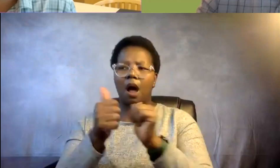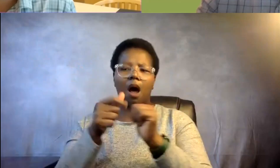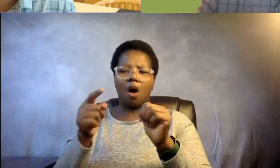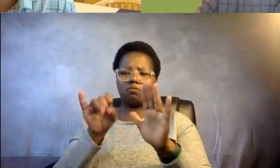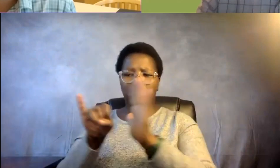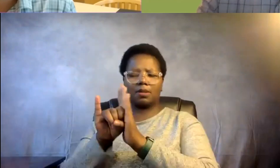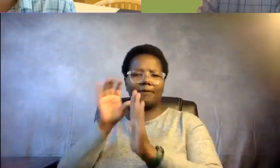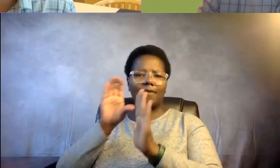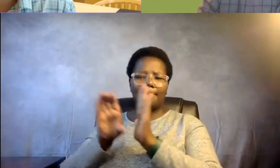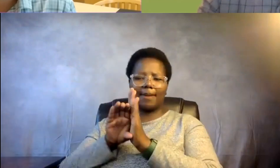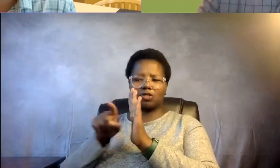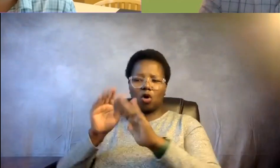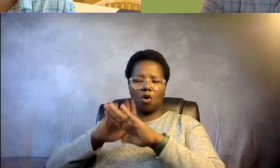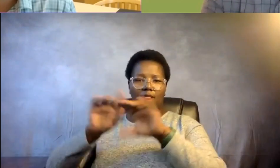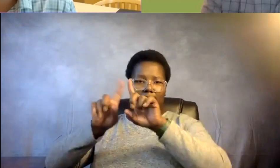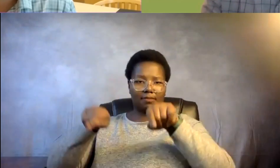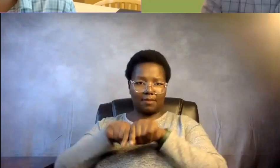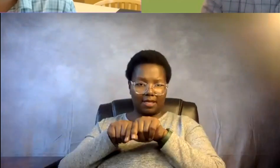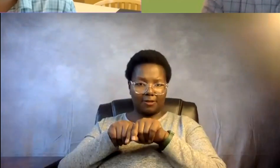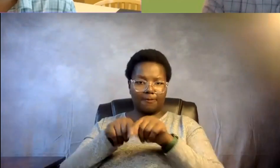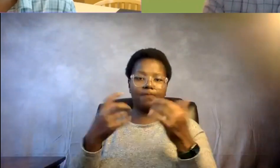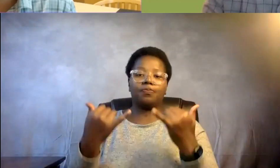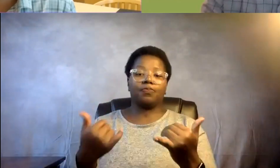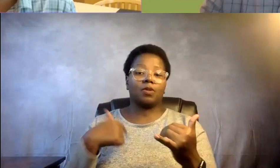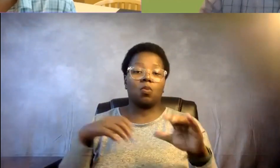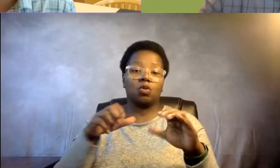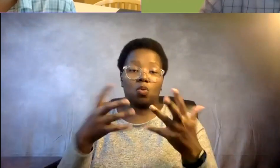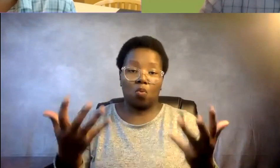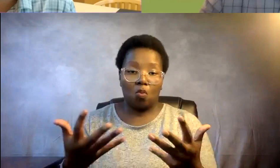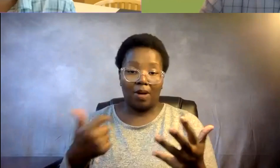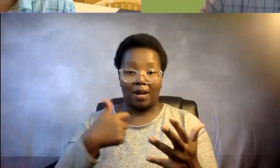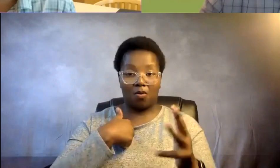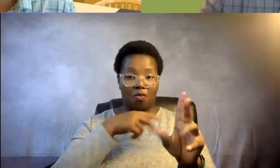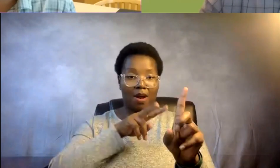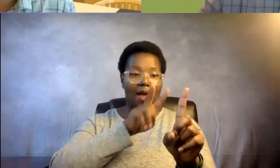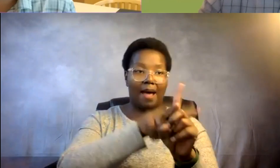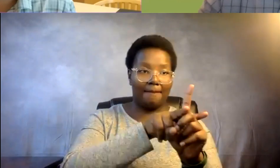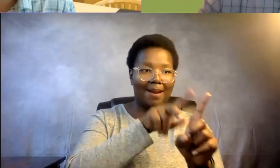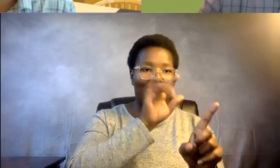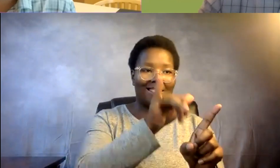have about implementing that type of AI testing, especially in the context of images, is that